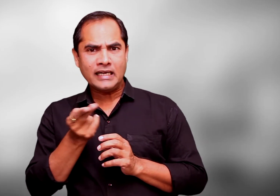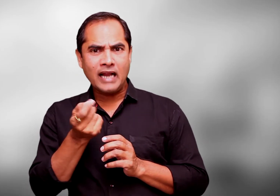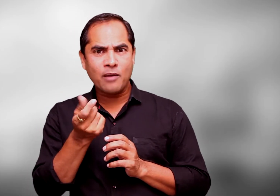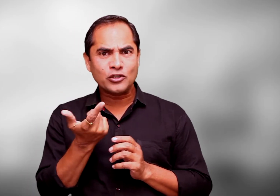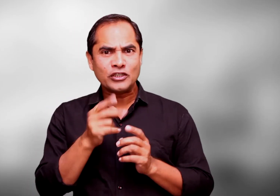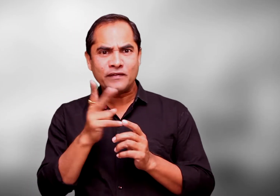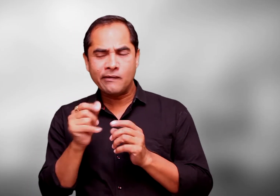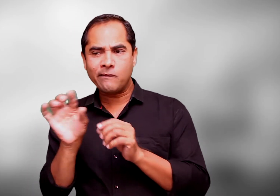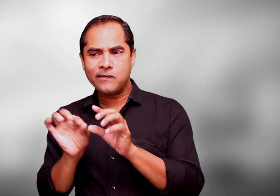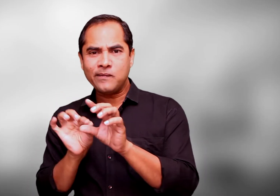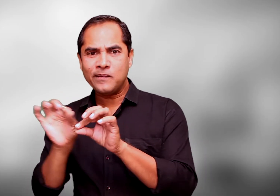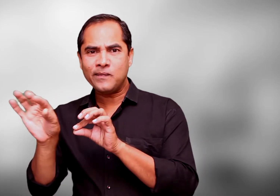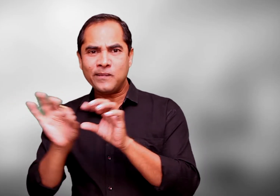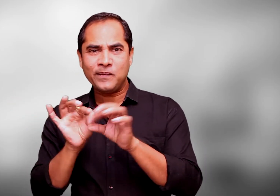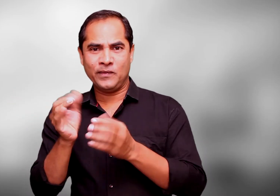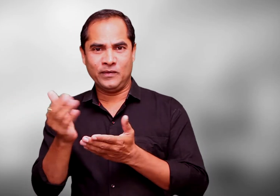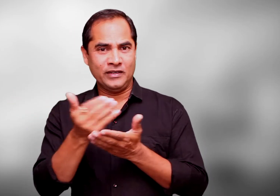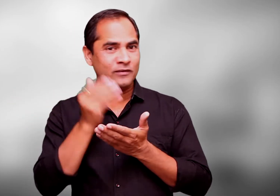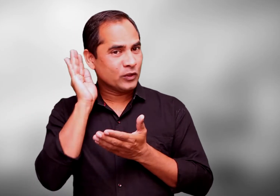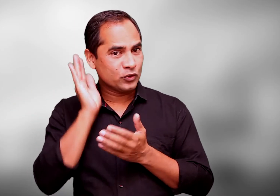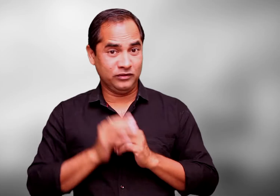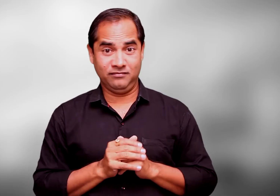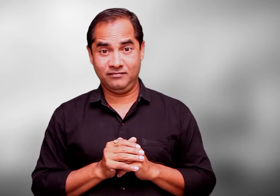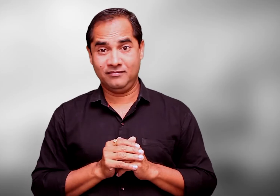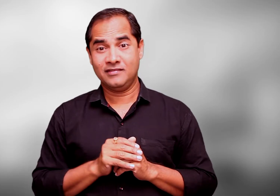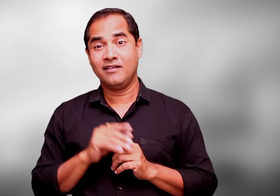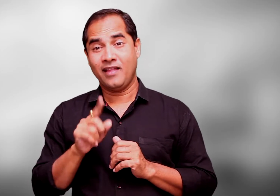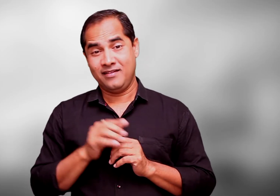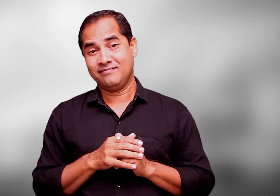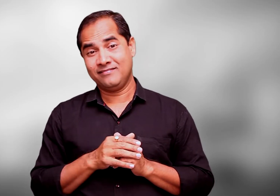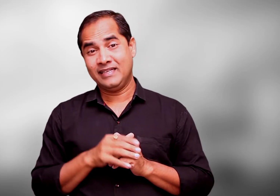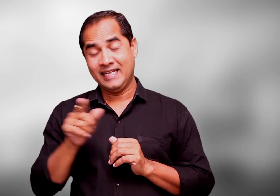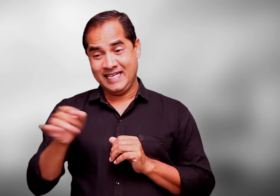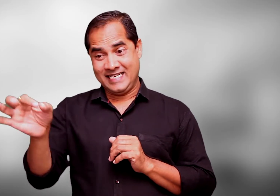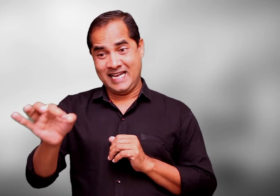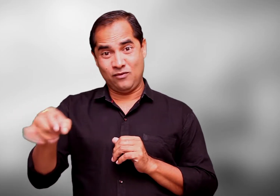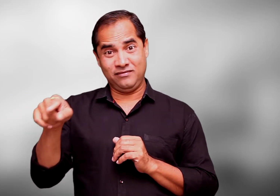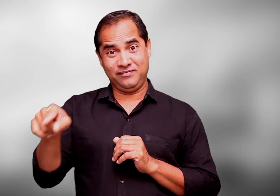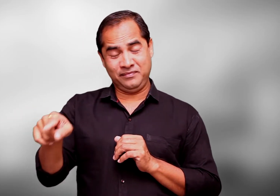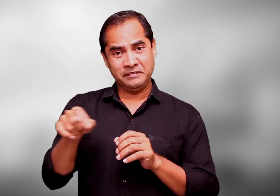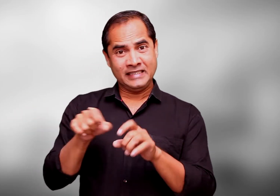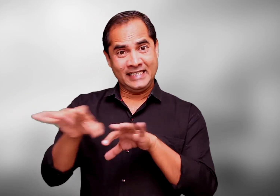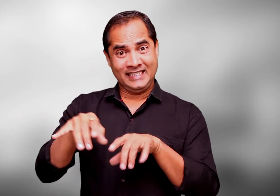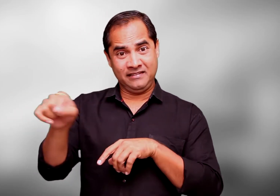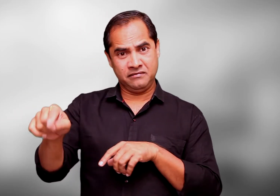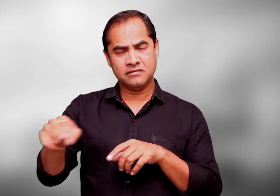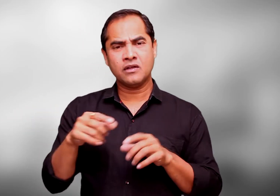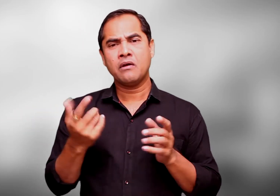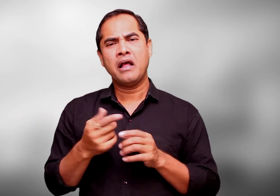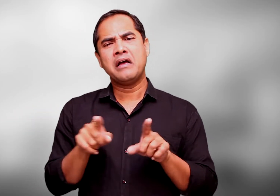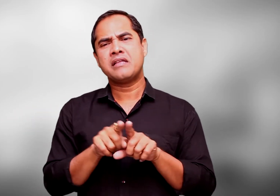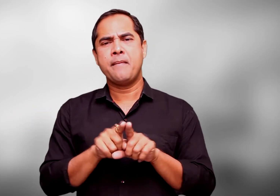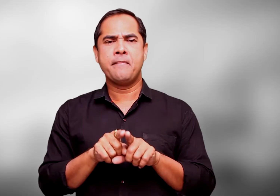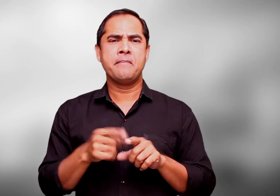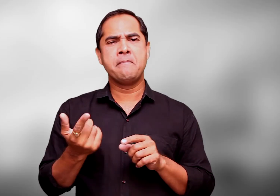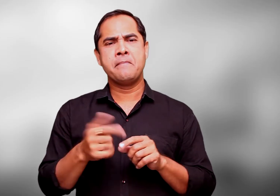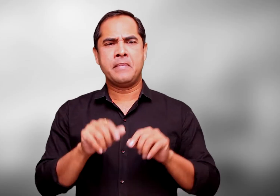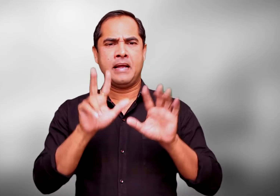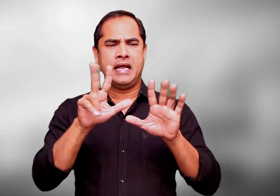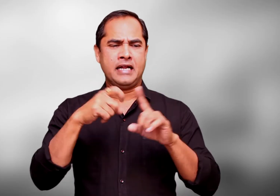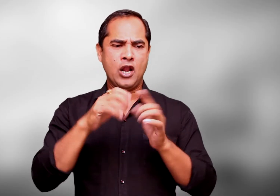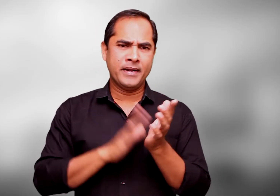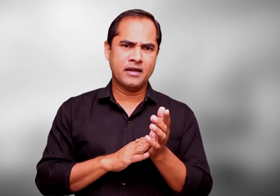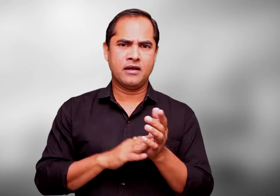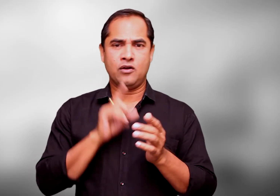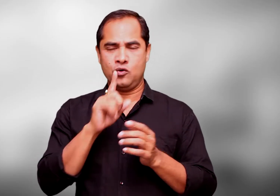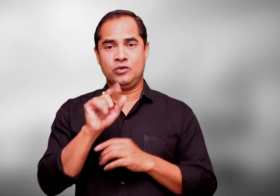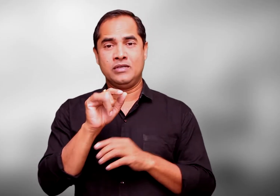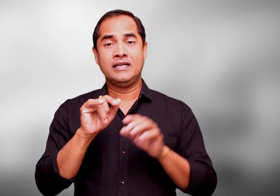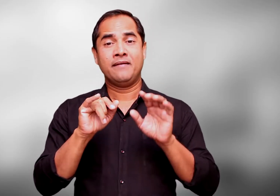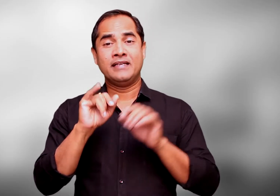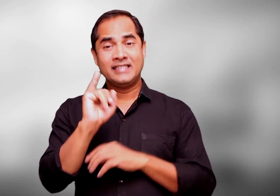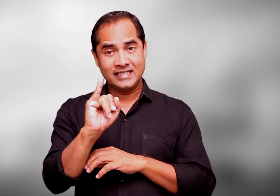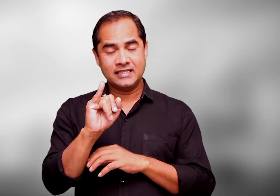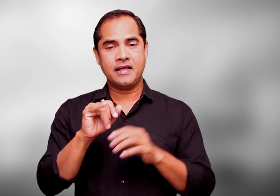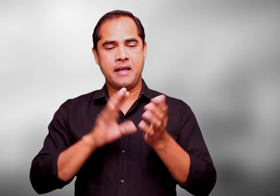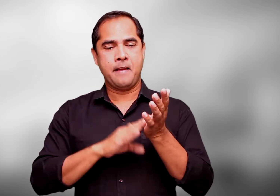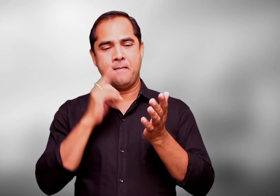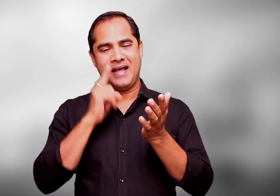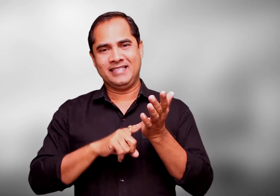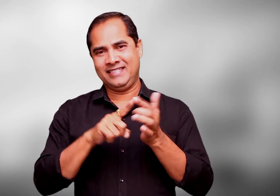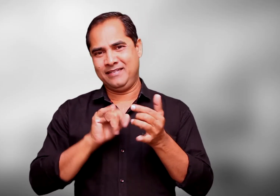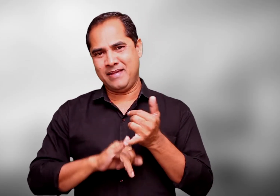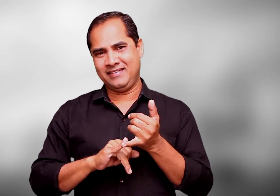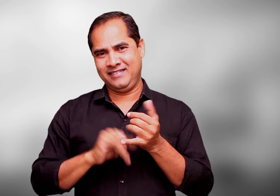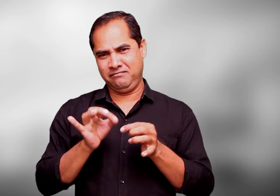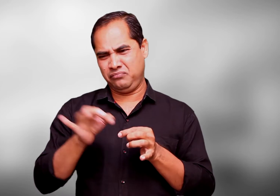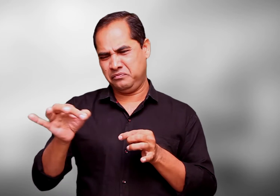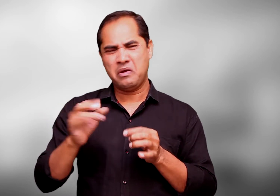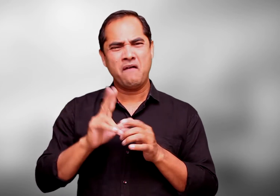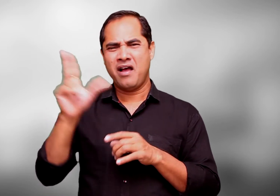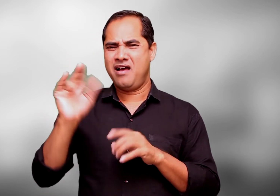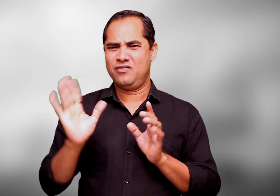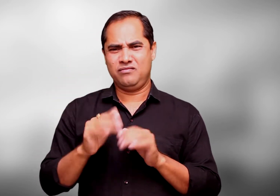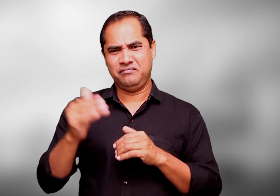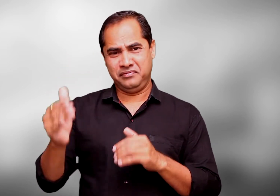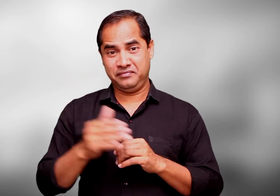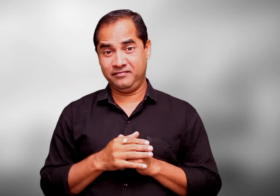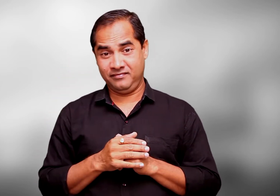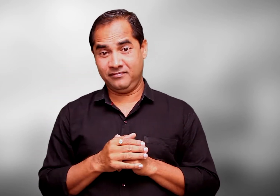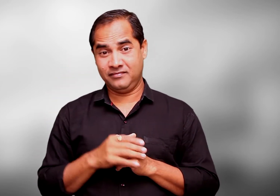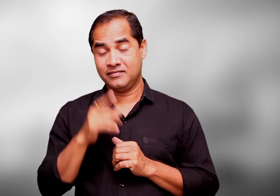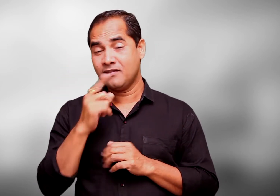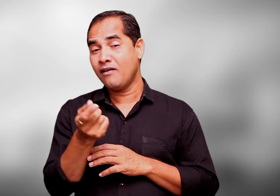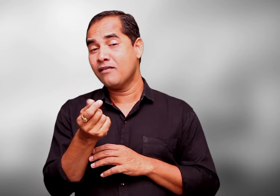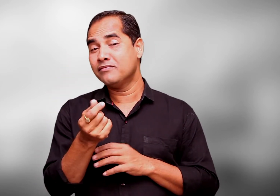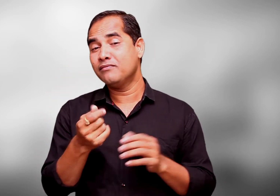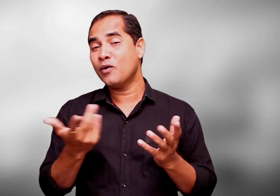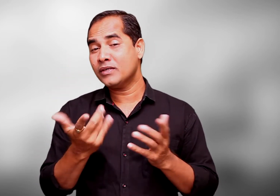small details about the bus. The town was six miles away from her village, the fare